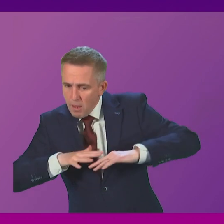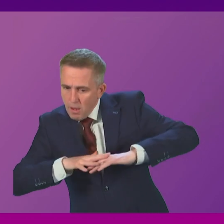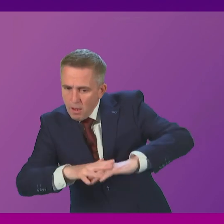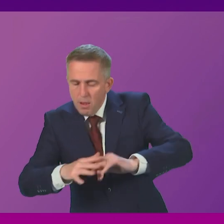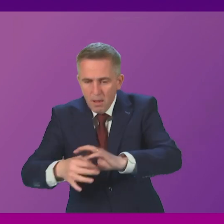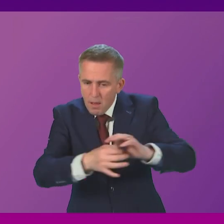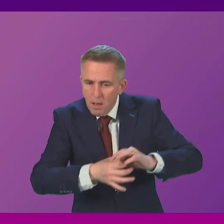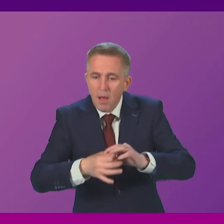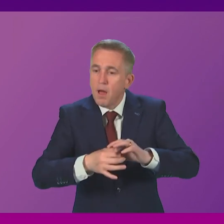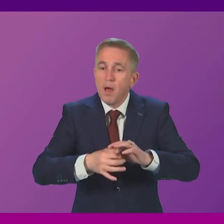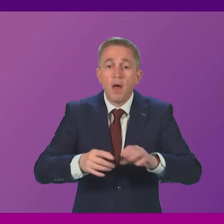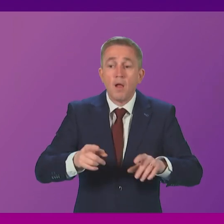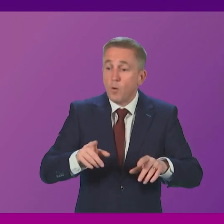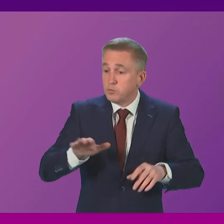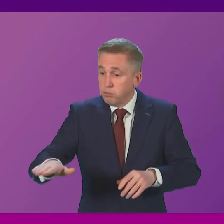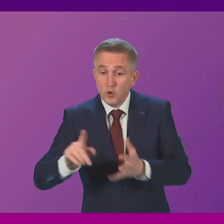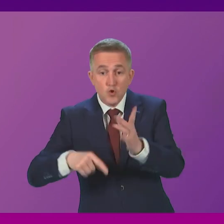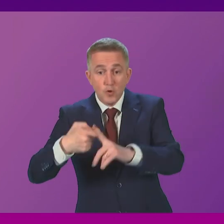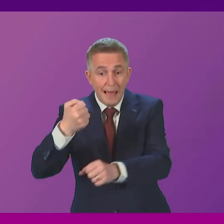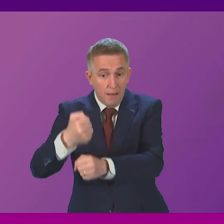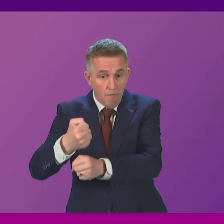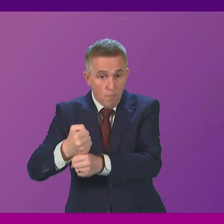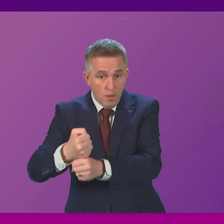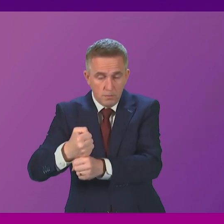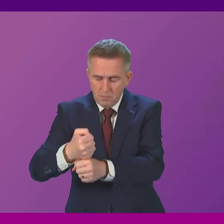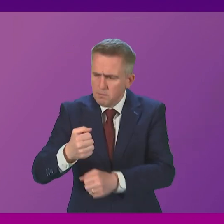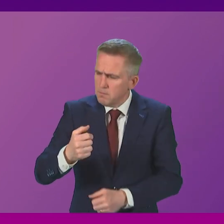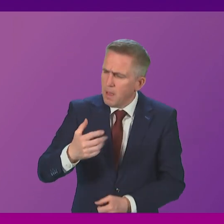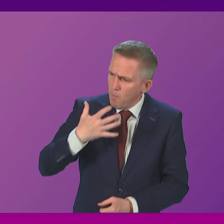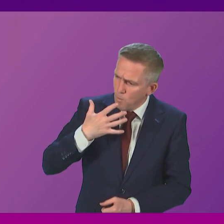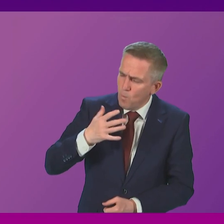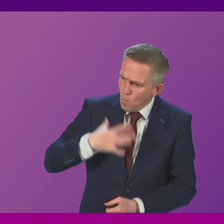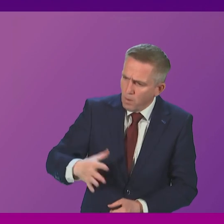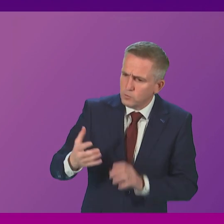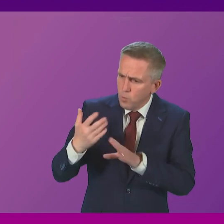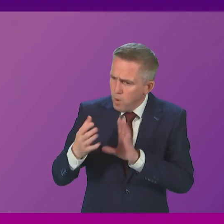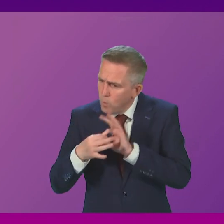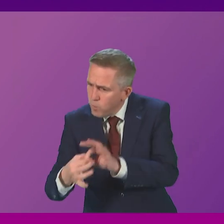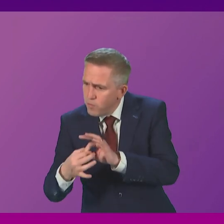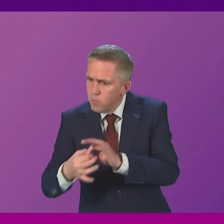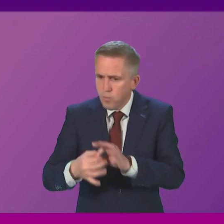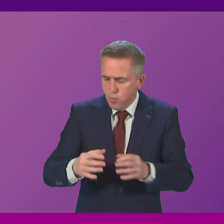To the UK Government, I stress that I will work with you where I can, when I can, in